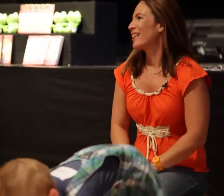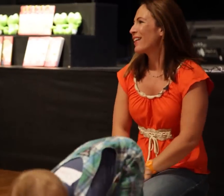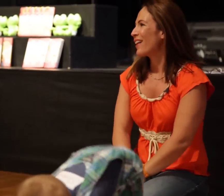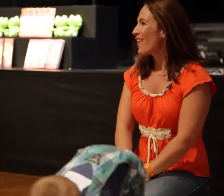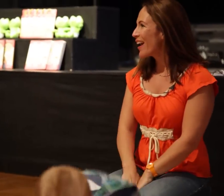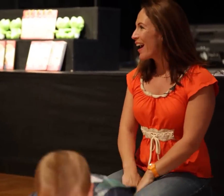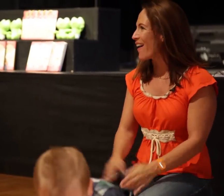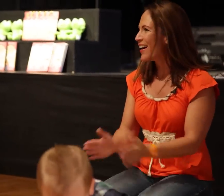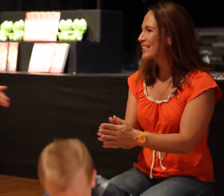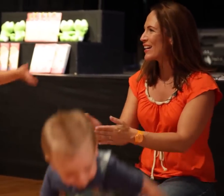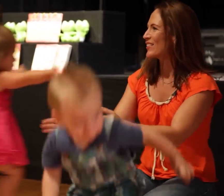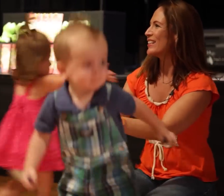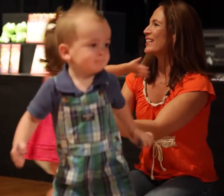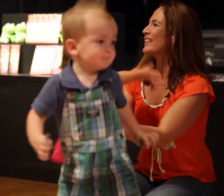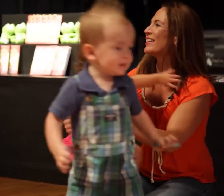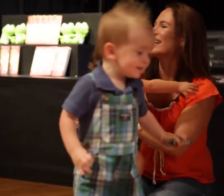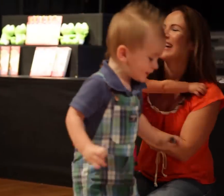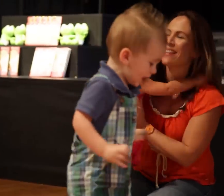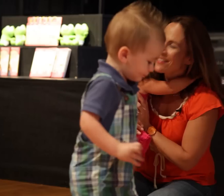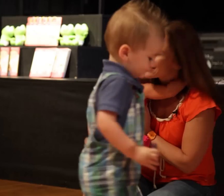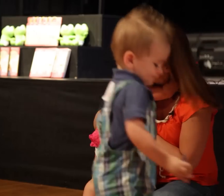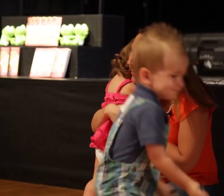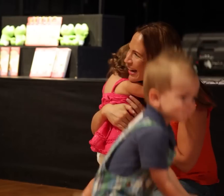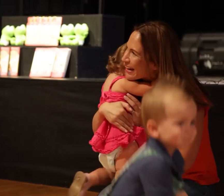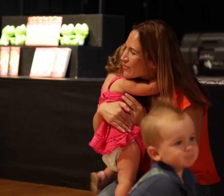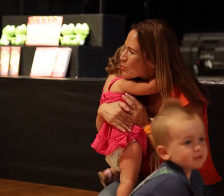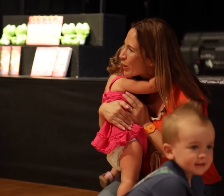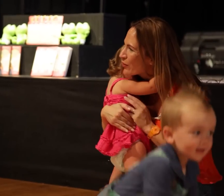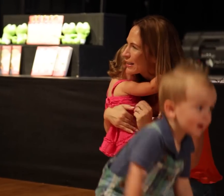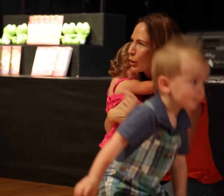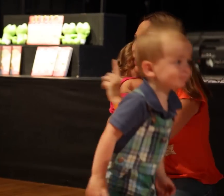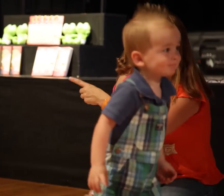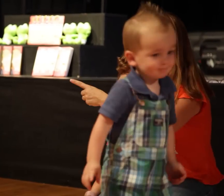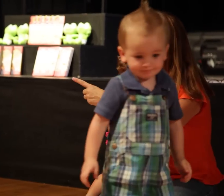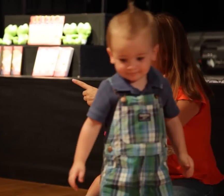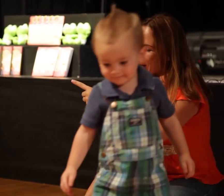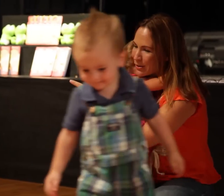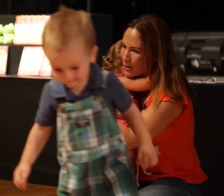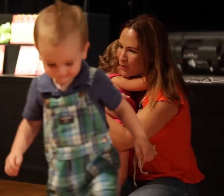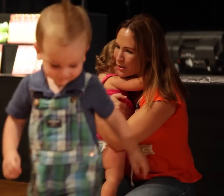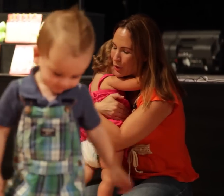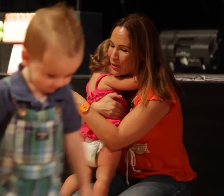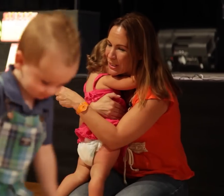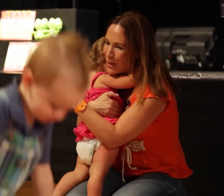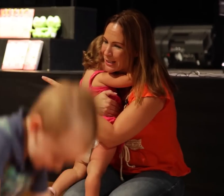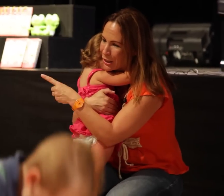Yeah, okay. Oh yeah, awesome. Good. Good. That's okay. Perfect. Grab yourself a name tag so I don't have to keep asking you